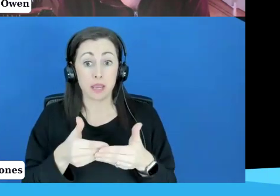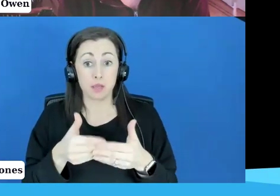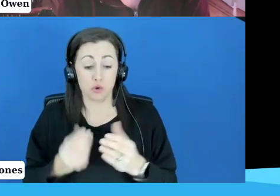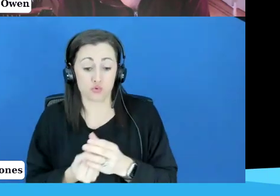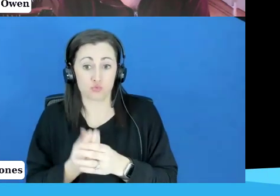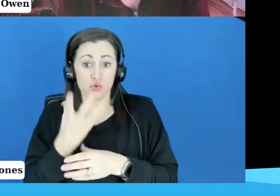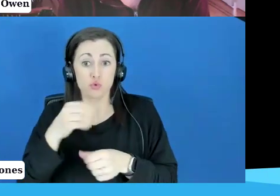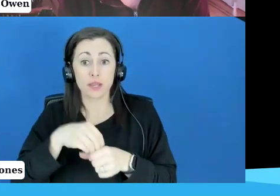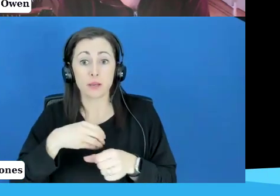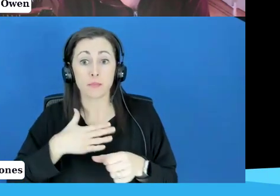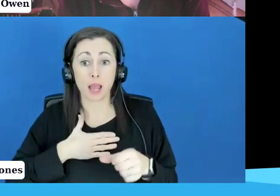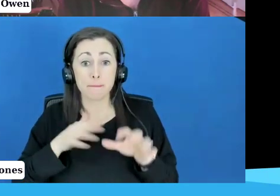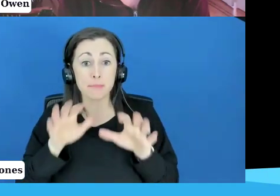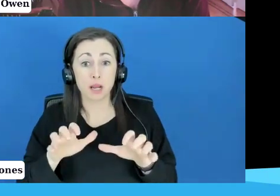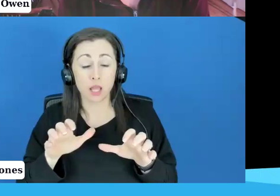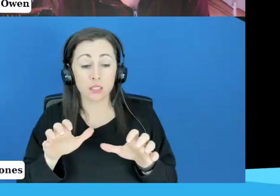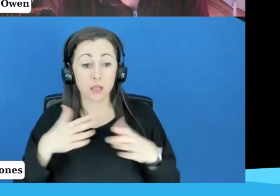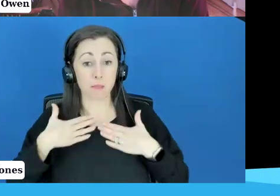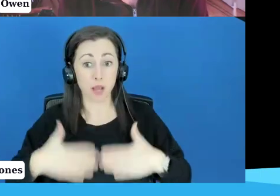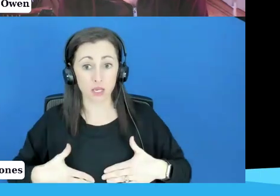we busted through the tiny boxes allotted to us.